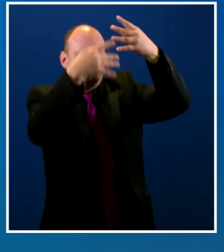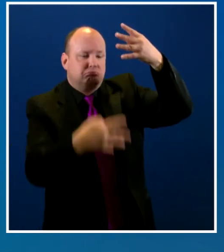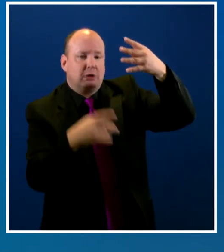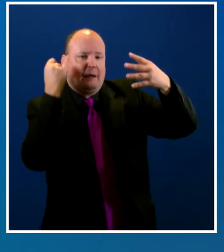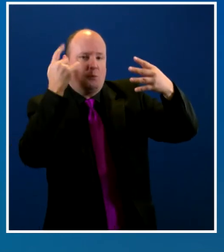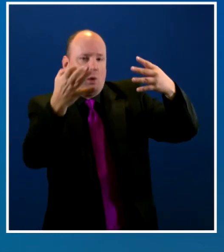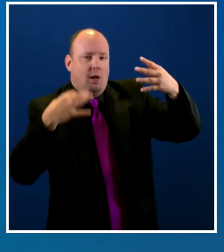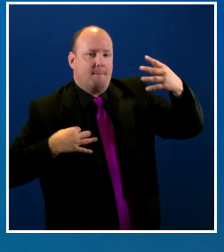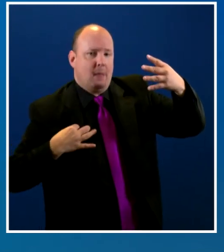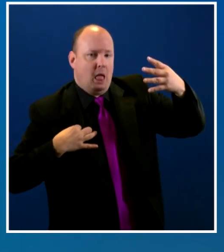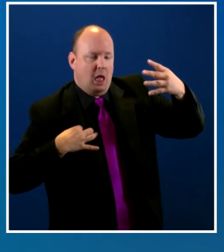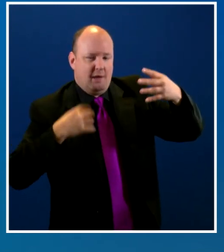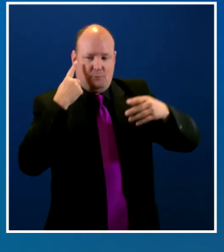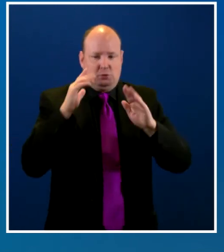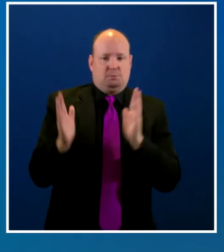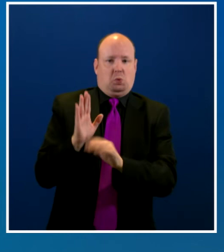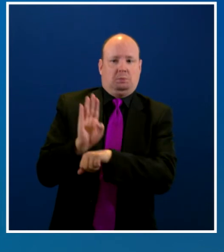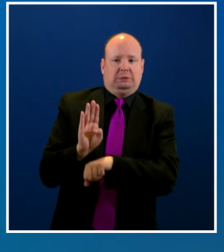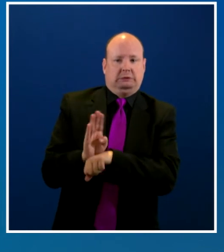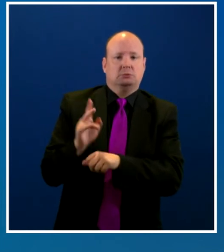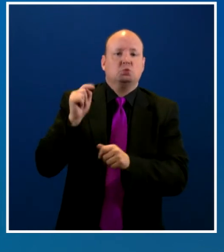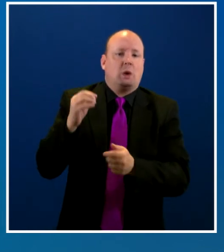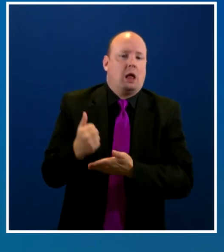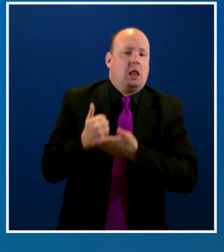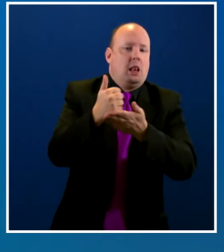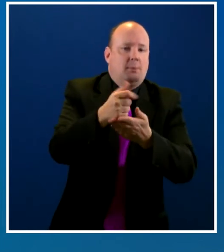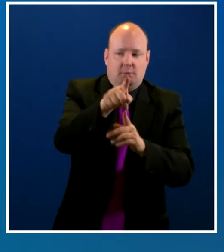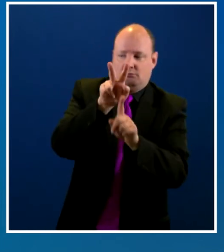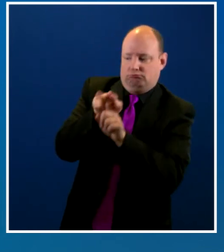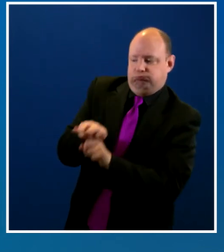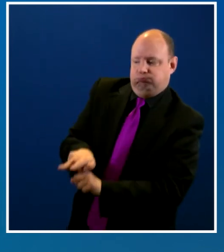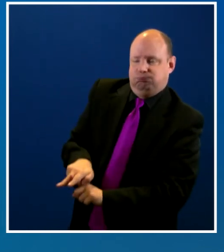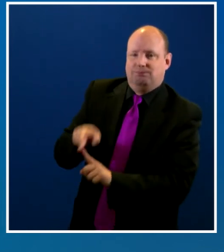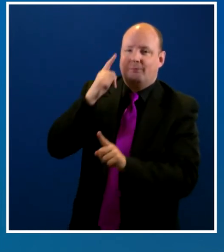are available to support small business owners through the application process.